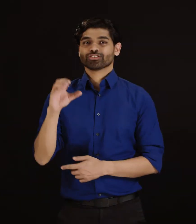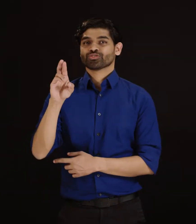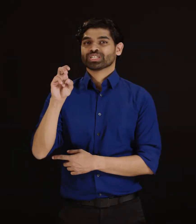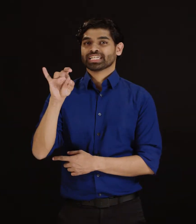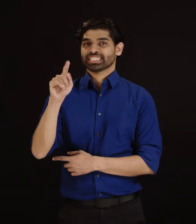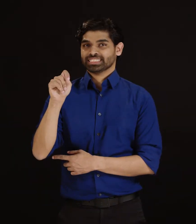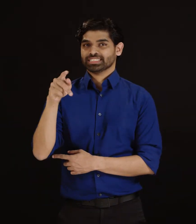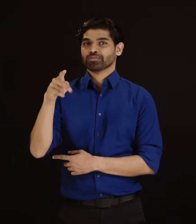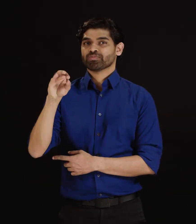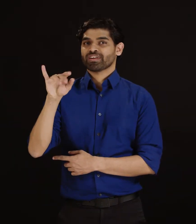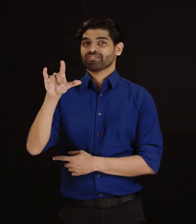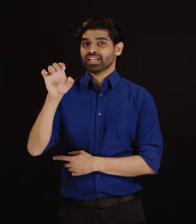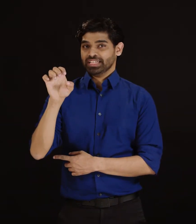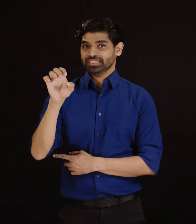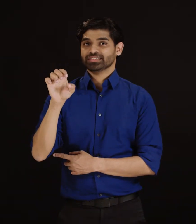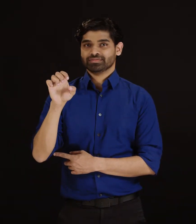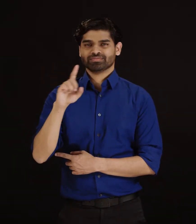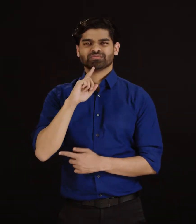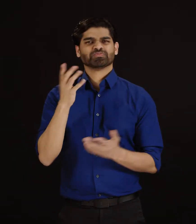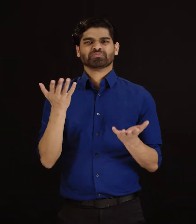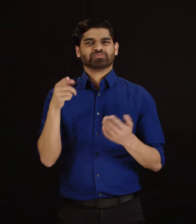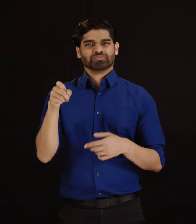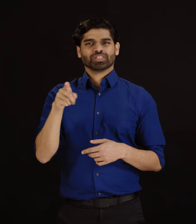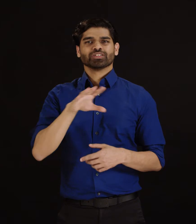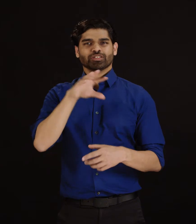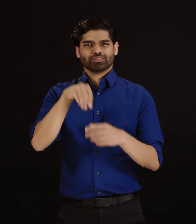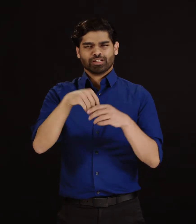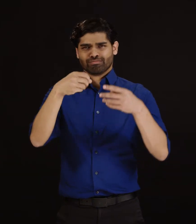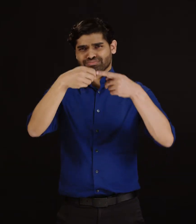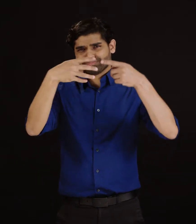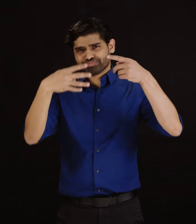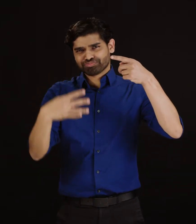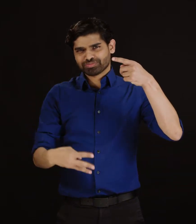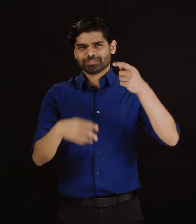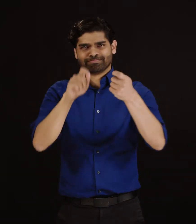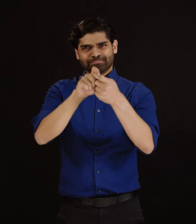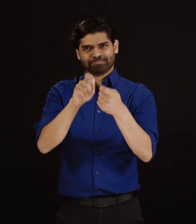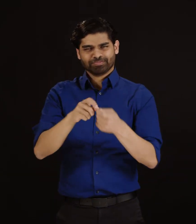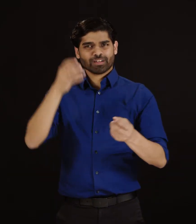A Credit Profile includes the specific information that is used to access the